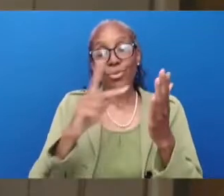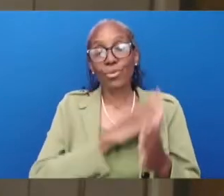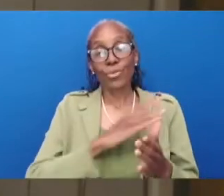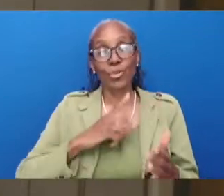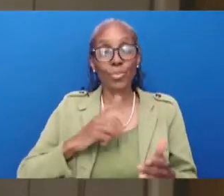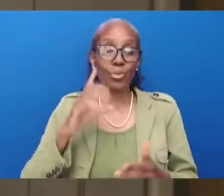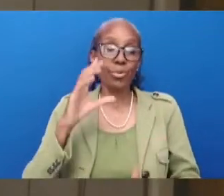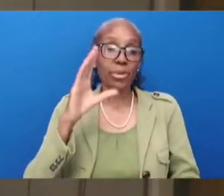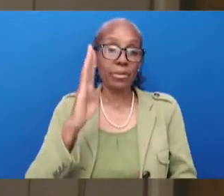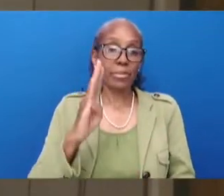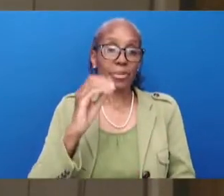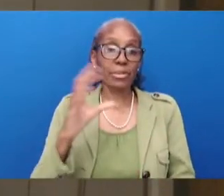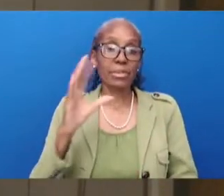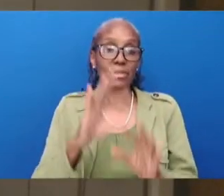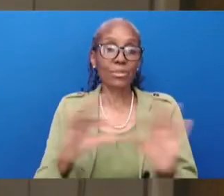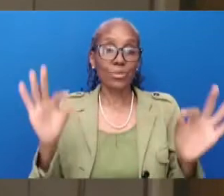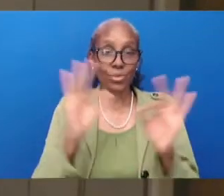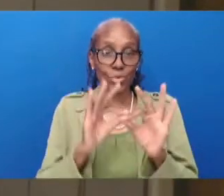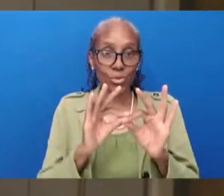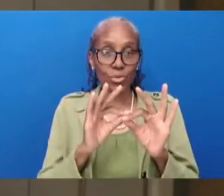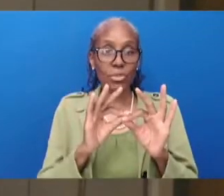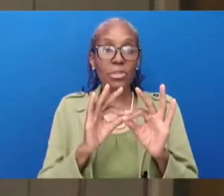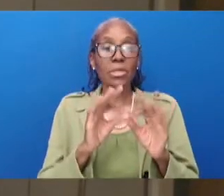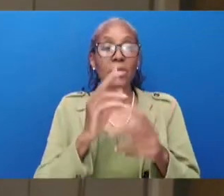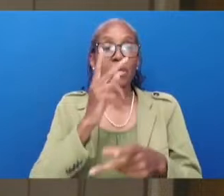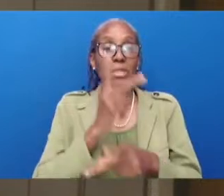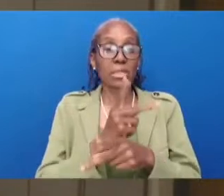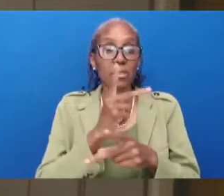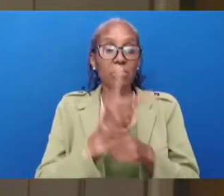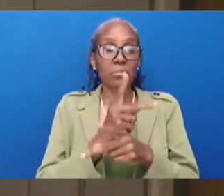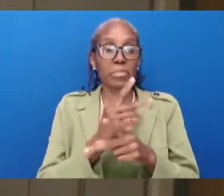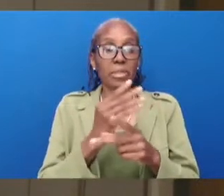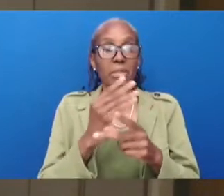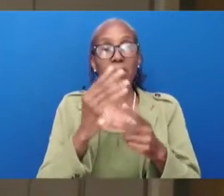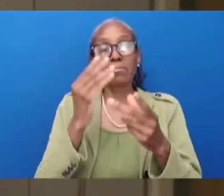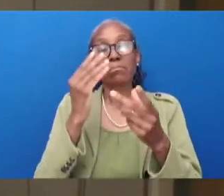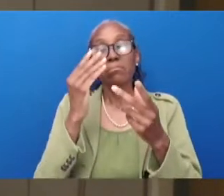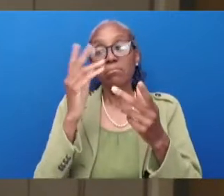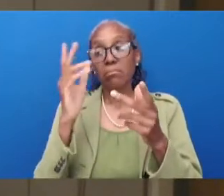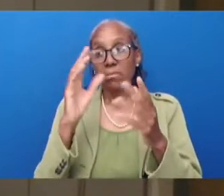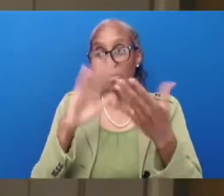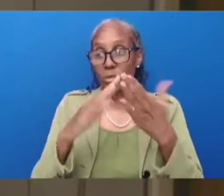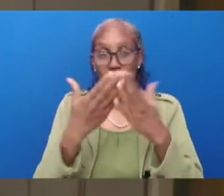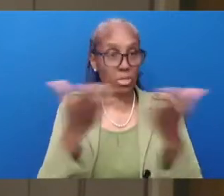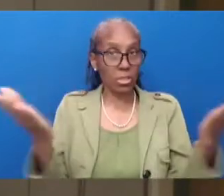THANK YOU, SO THE PEOPLE CAN SEE YOU.